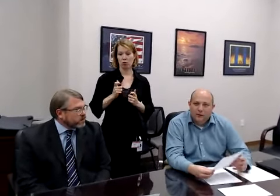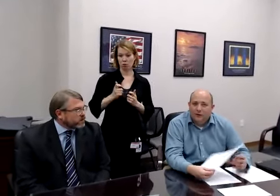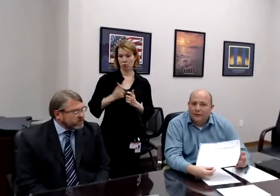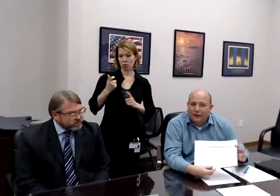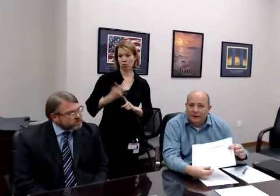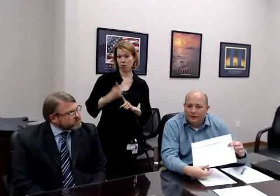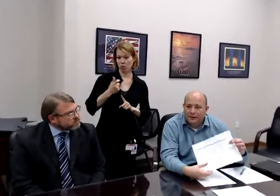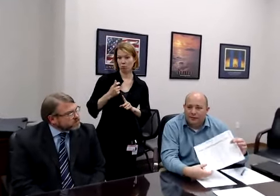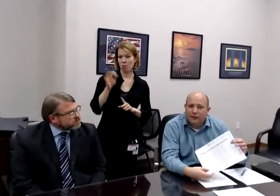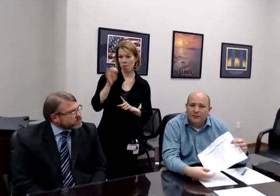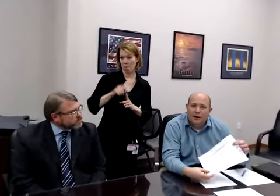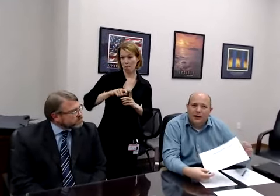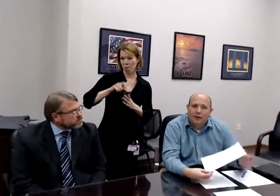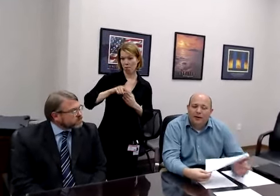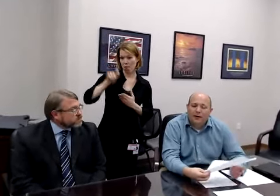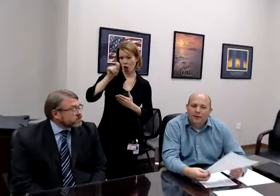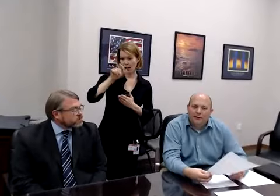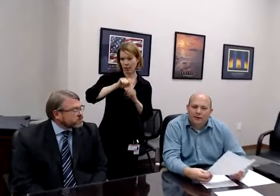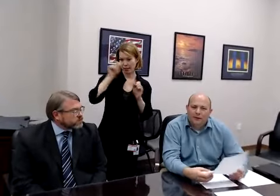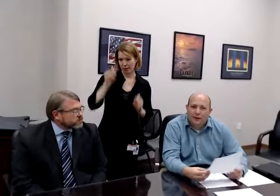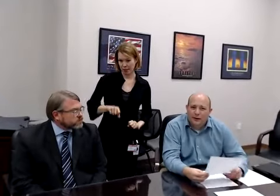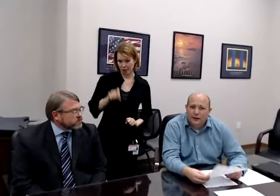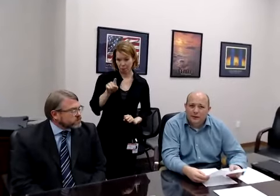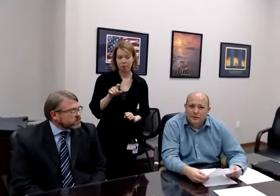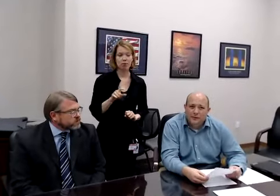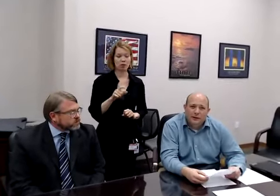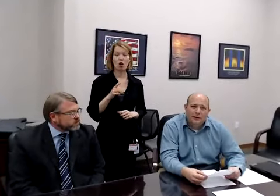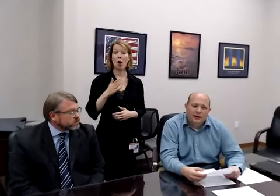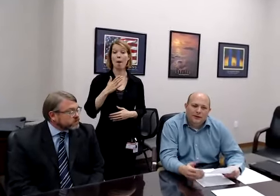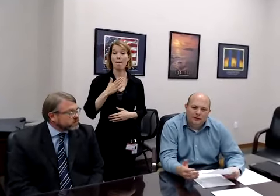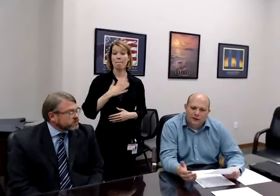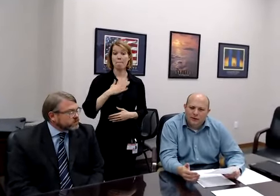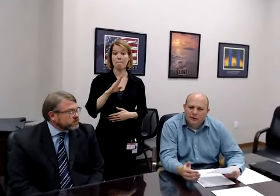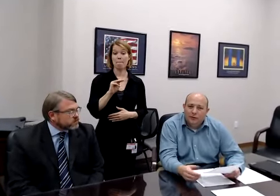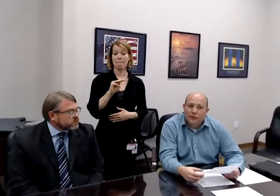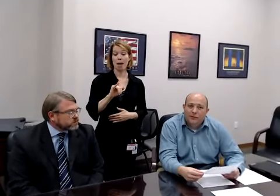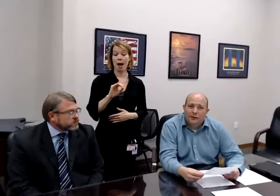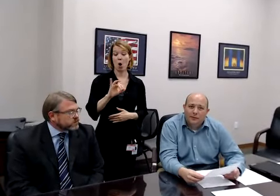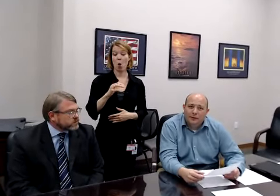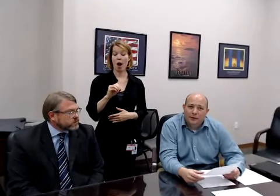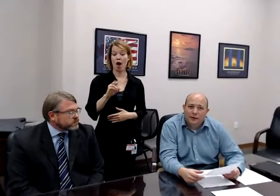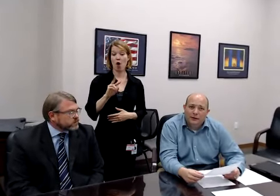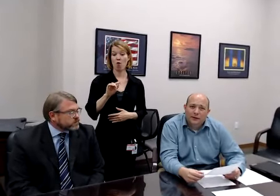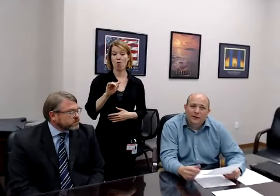So, you can find this form at myOhiovote.com and if you click on voters with disabilities